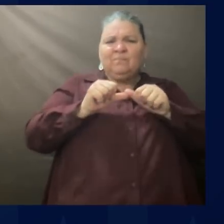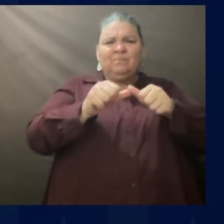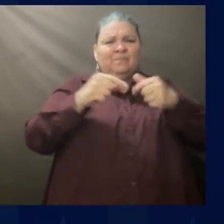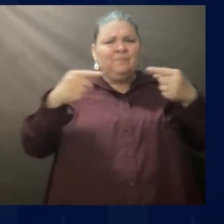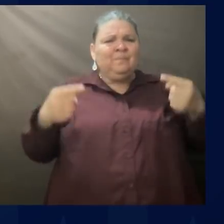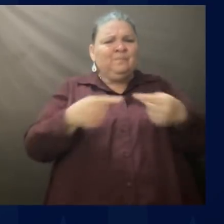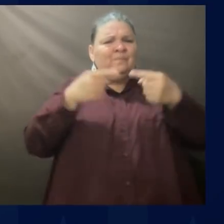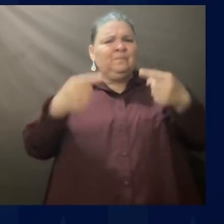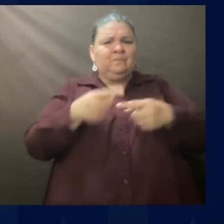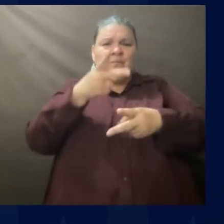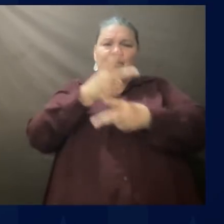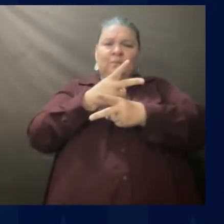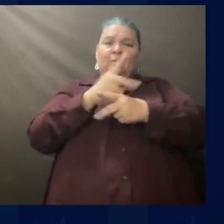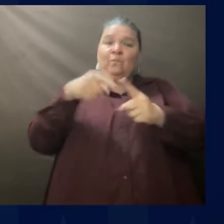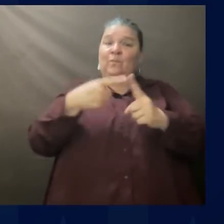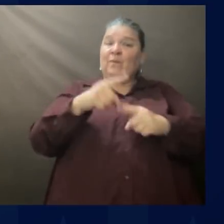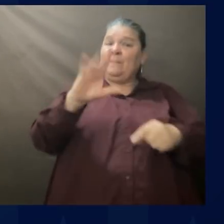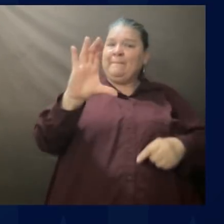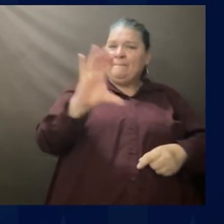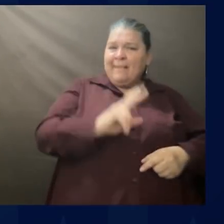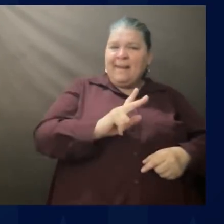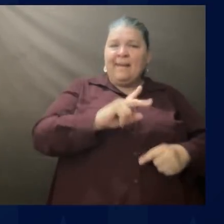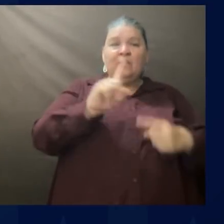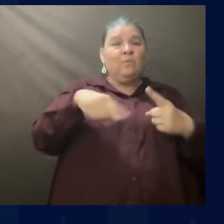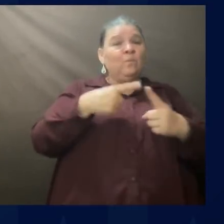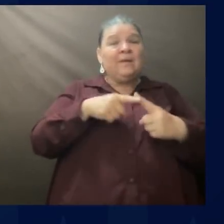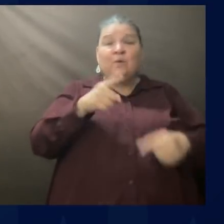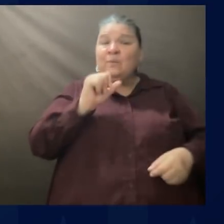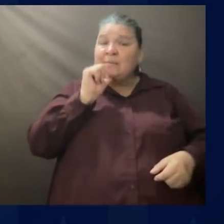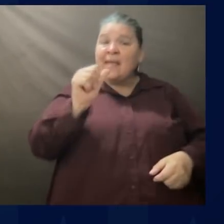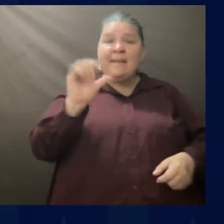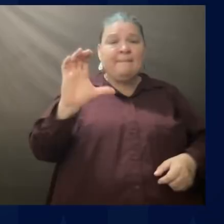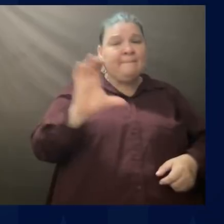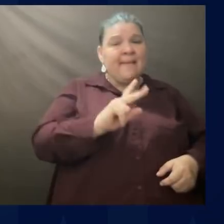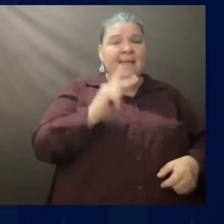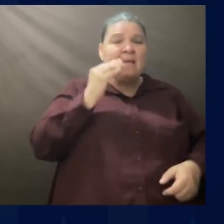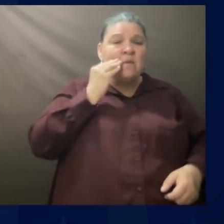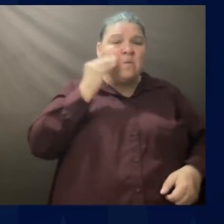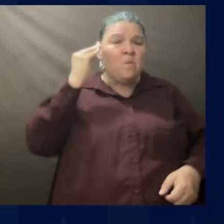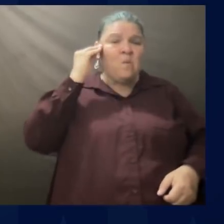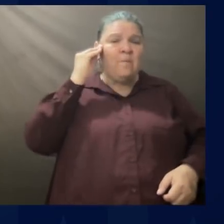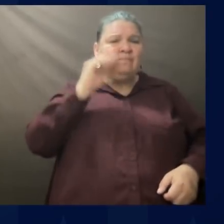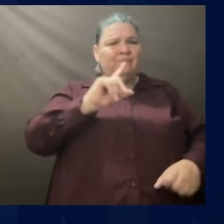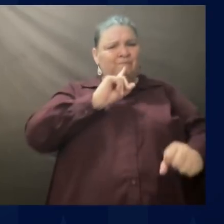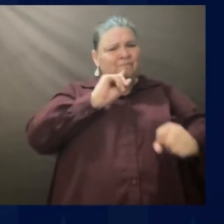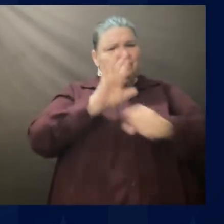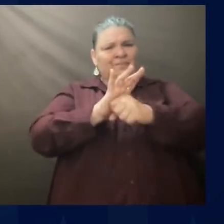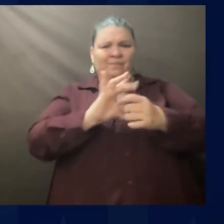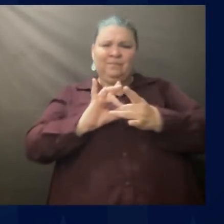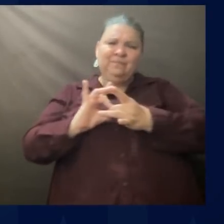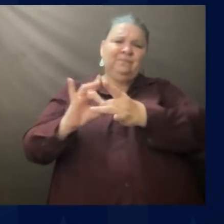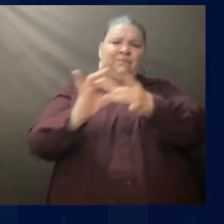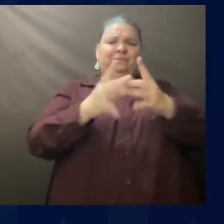This is an obligation that unites Americans and brings us together -- to make sure the women and men